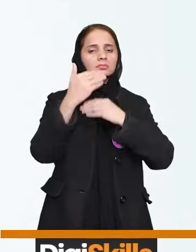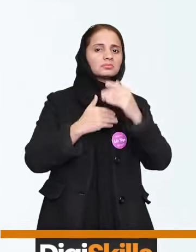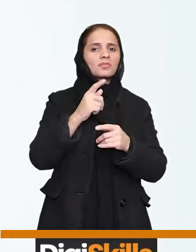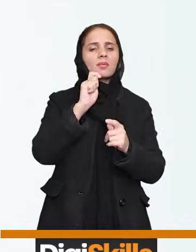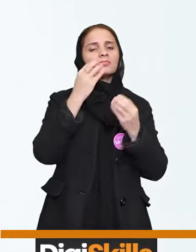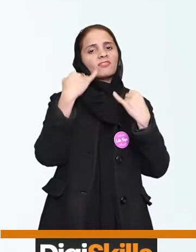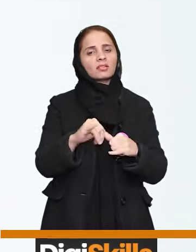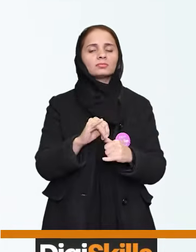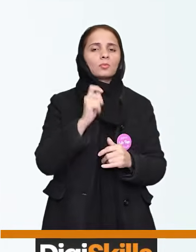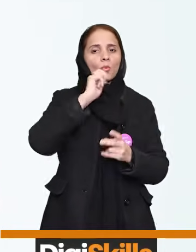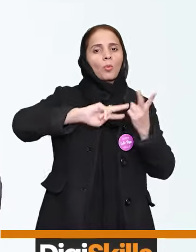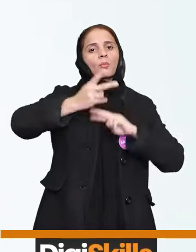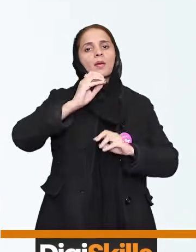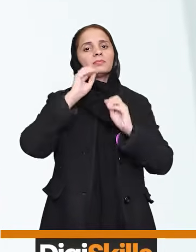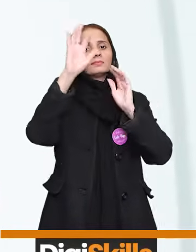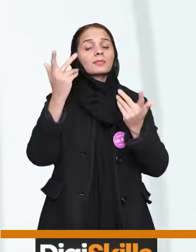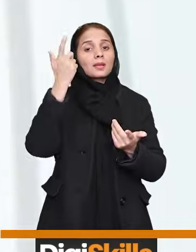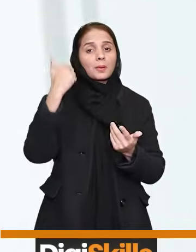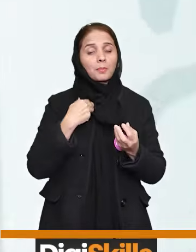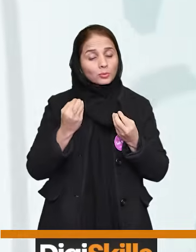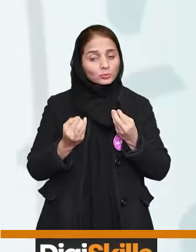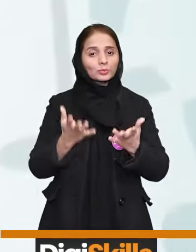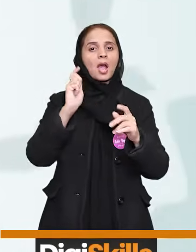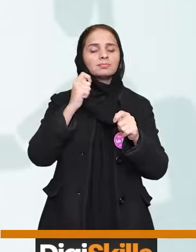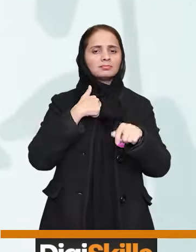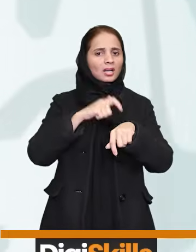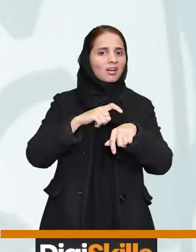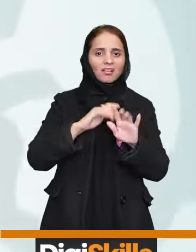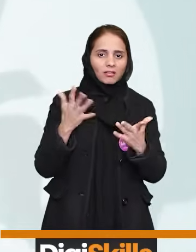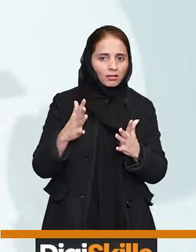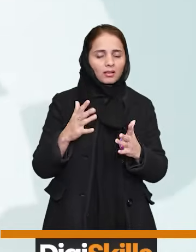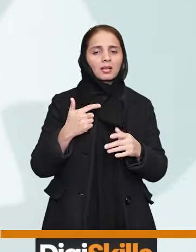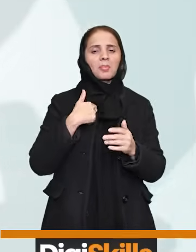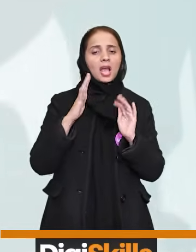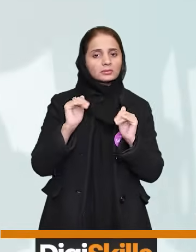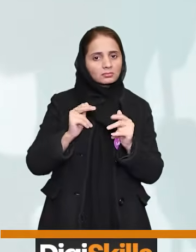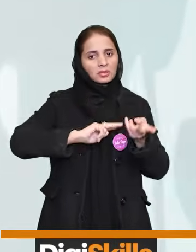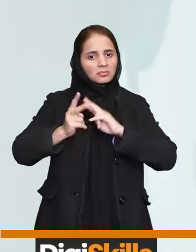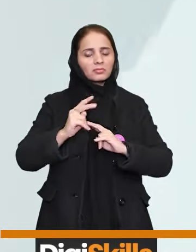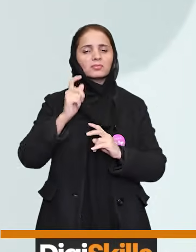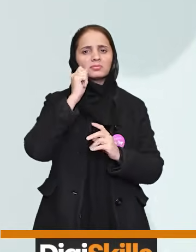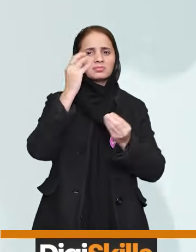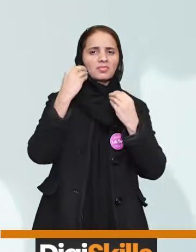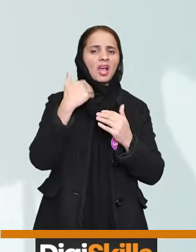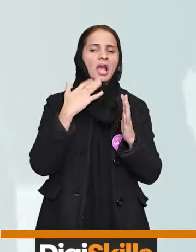Initially I experienced myself when I couldn’t manage the time.